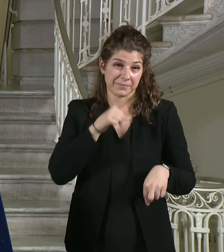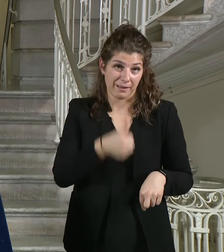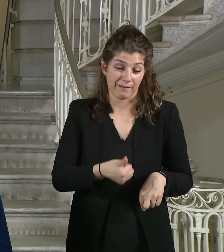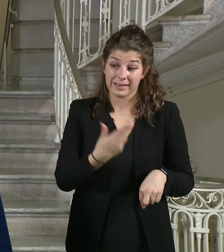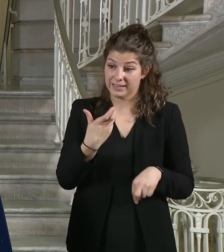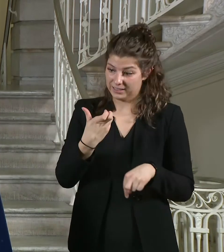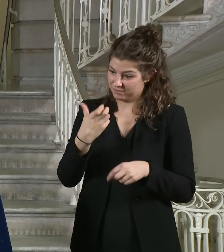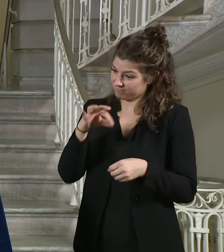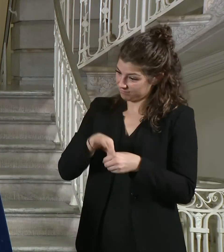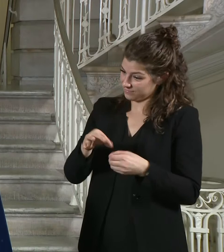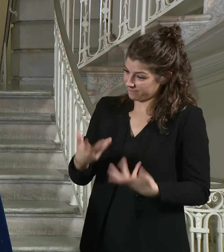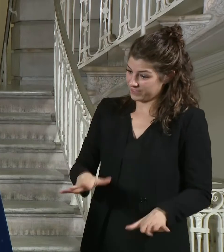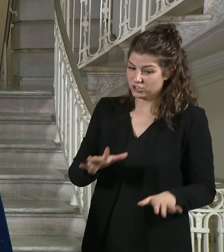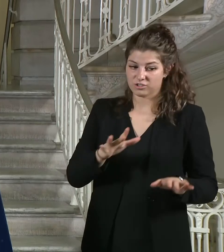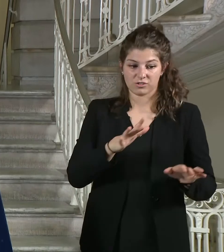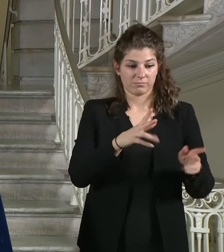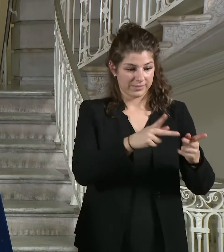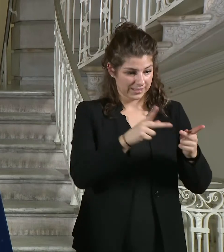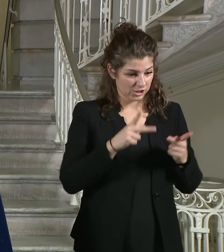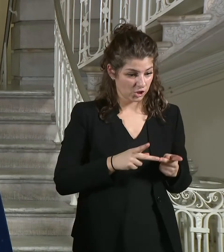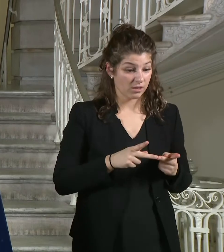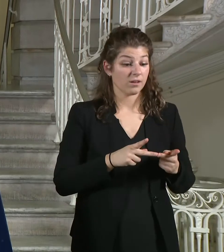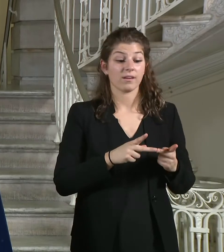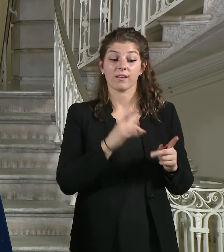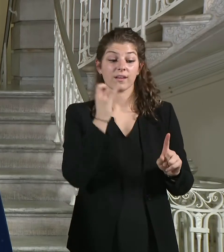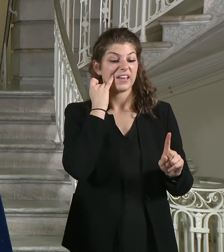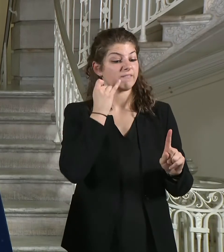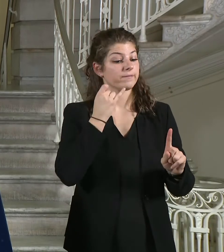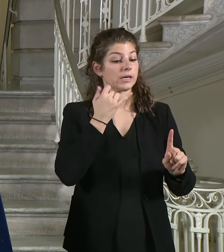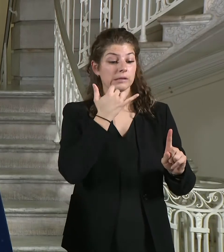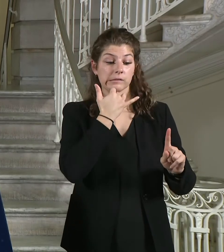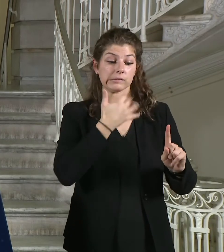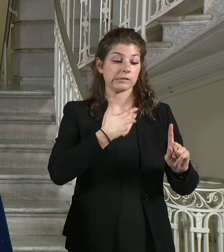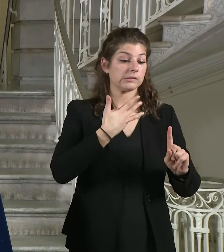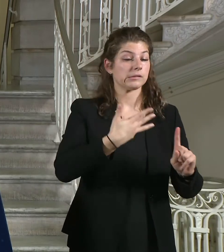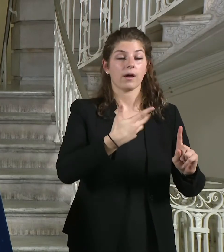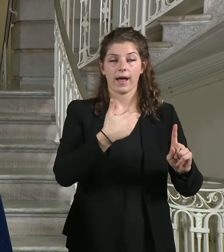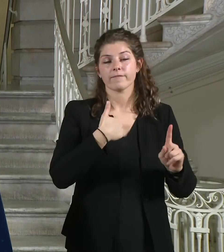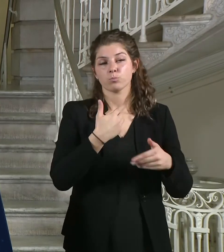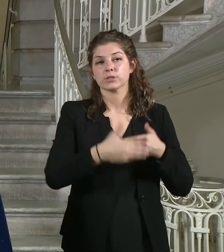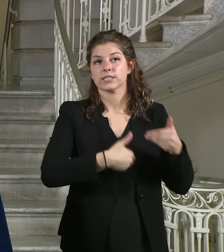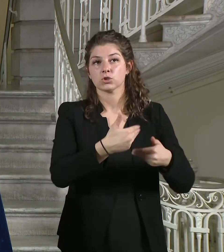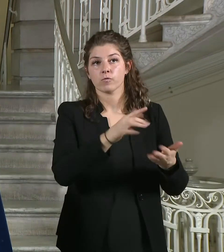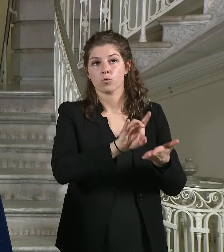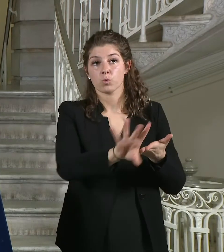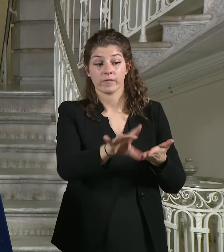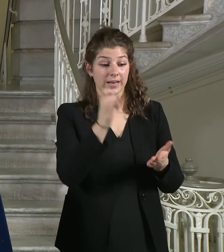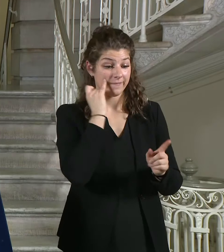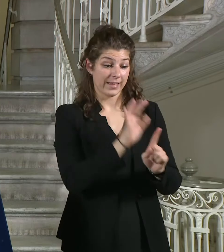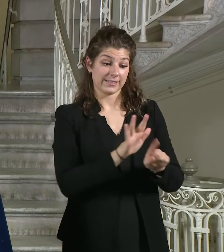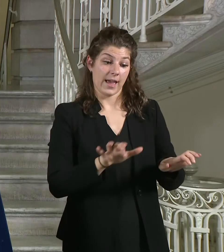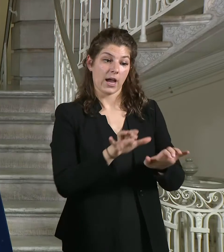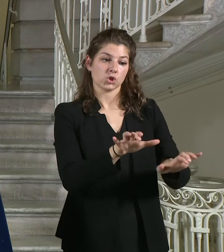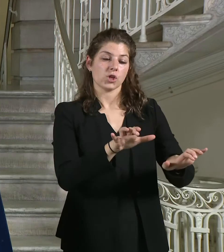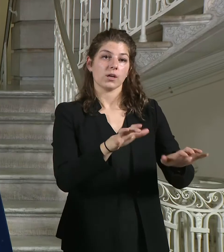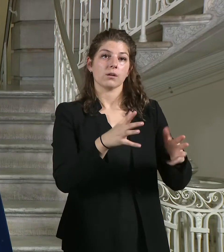STAYS UP TO HIS COLLEAGUES AND THE OUTCOME OF ANY INVESTIGATION THAT OUTSIDE ENTITIES WILL DO THEY WILL DECIDE. I DON'T THINK MY OPINION MATTERS HERE. HE WAS VOTED INTO OFFICE